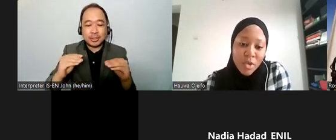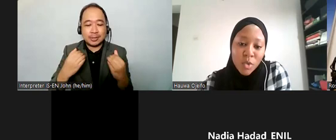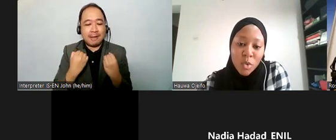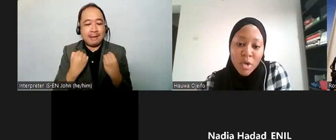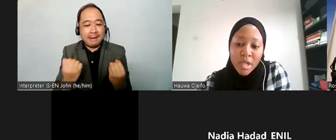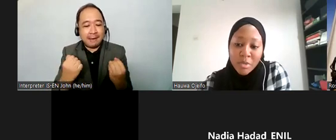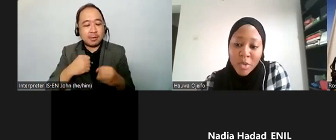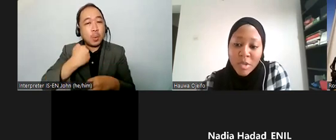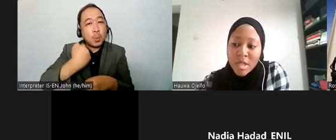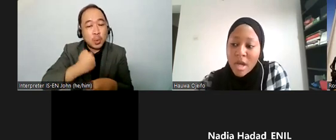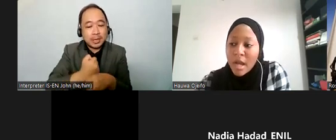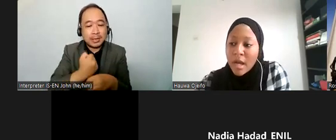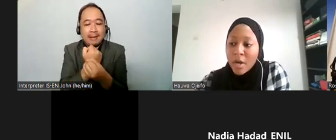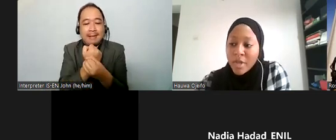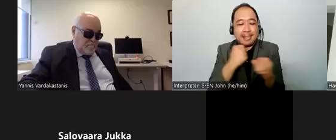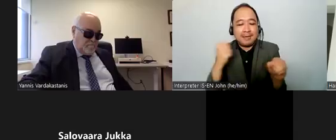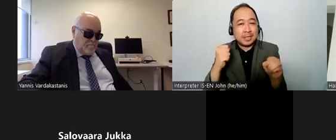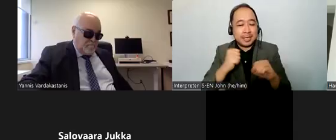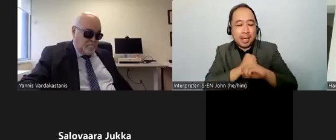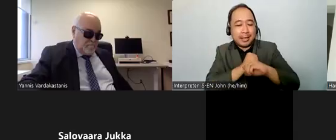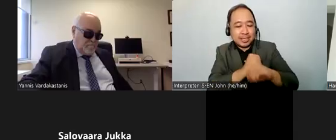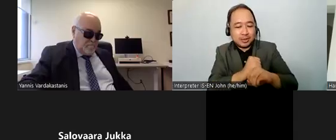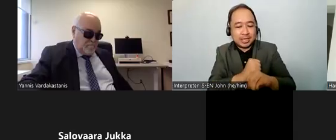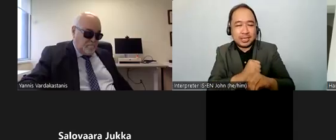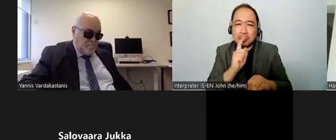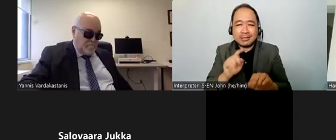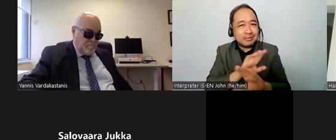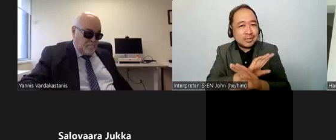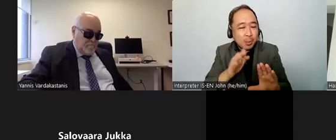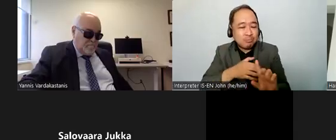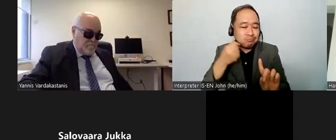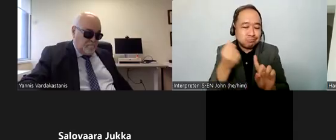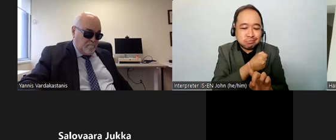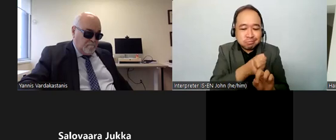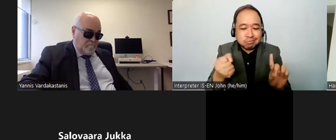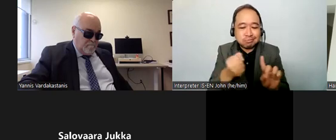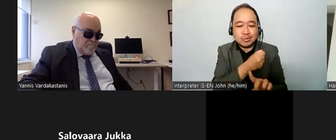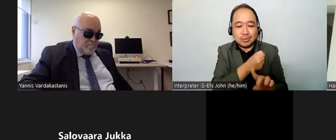your input uh we hear you loud and clear we iterated the coveted knights of pandemic